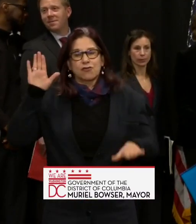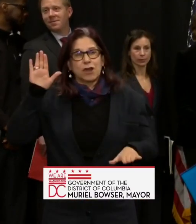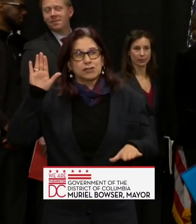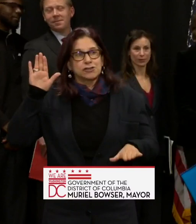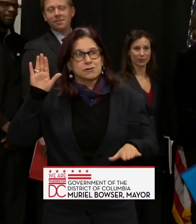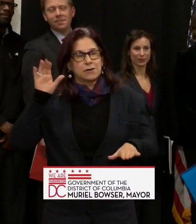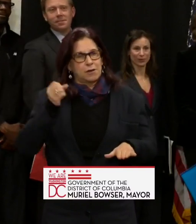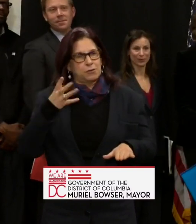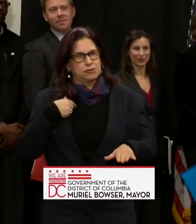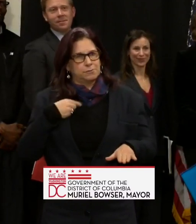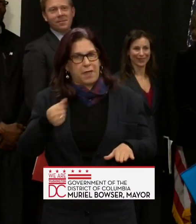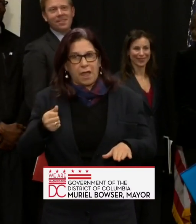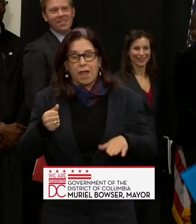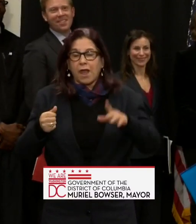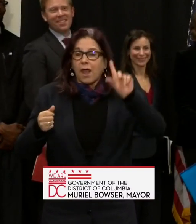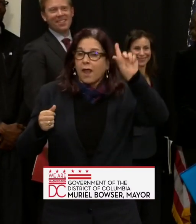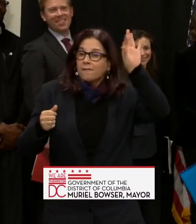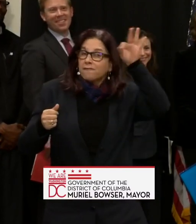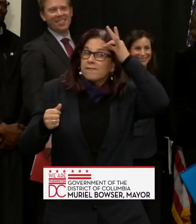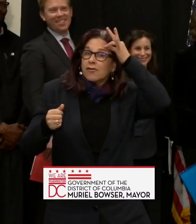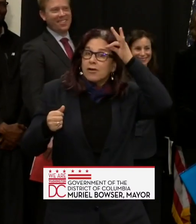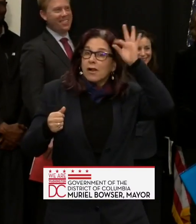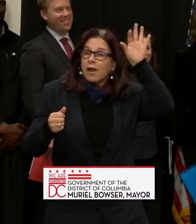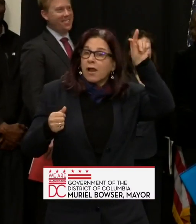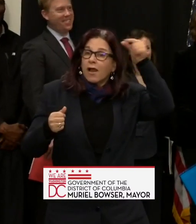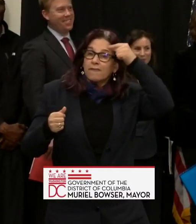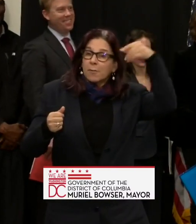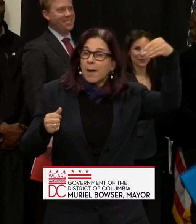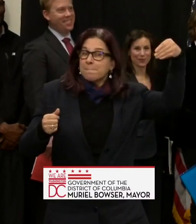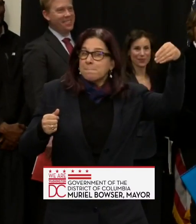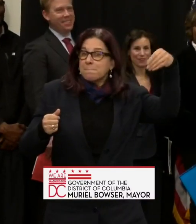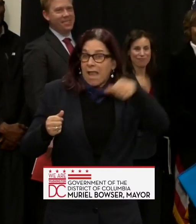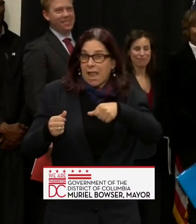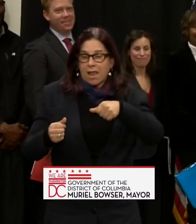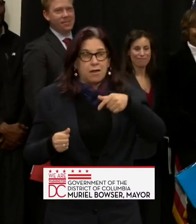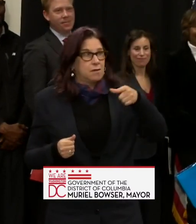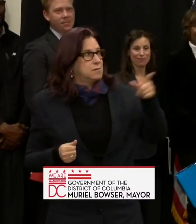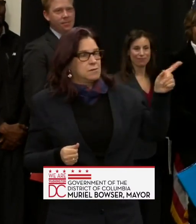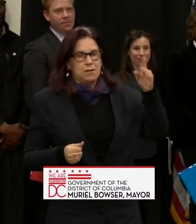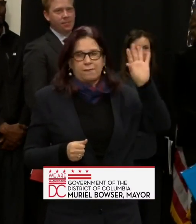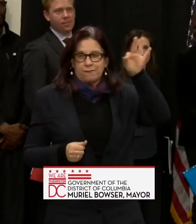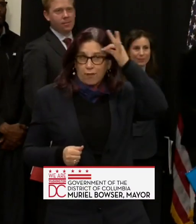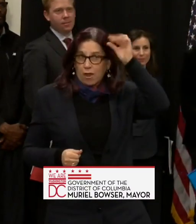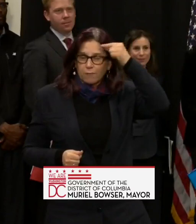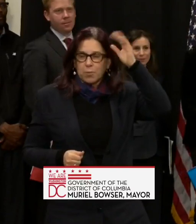BE REIMBURSED BY THE FEDERAL GOVERNMENT. WE THINK THE NUMBER IS GOING TO BE $30 MILLION.